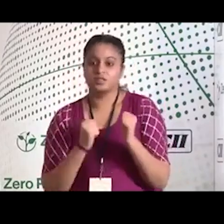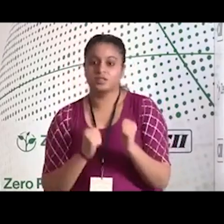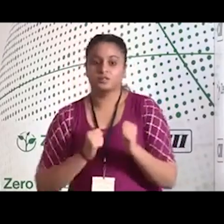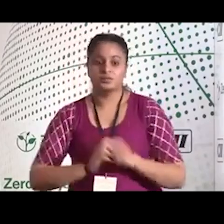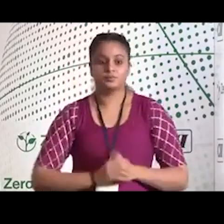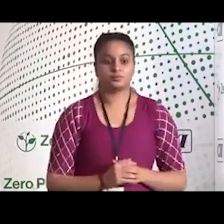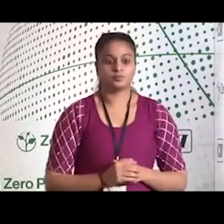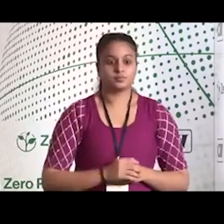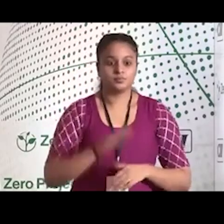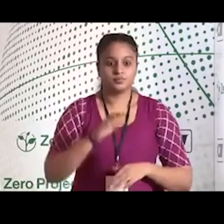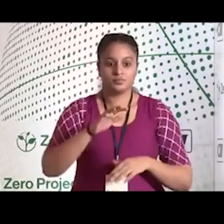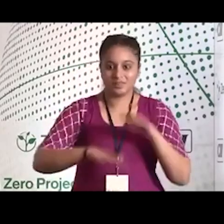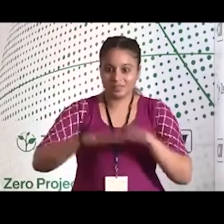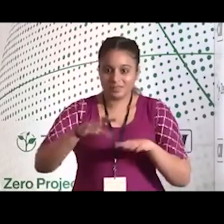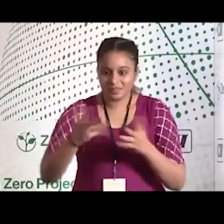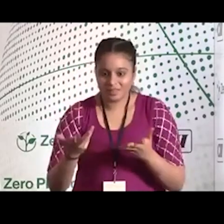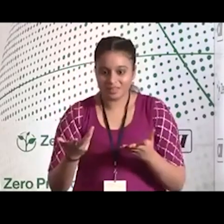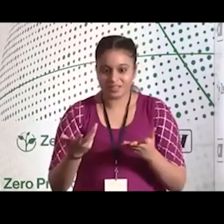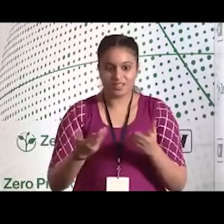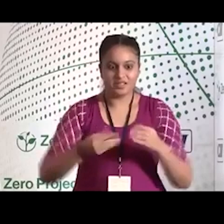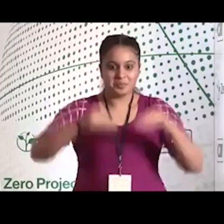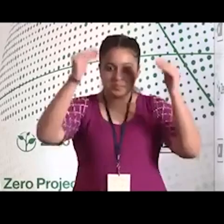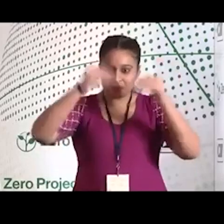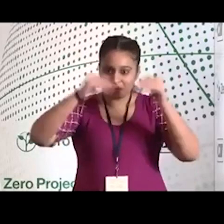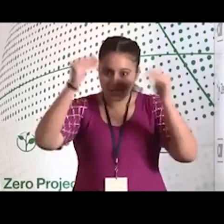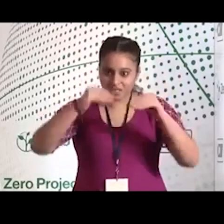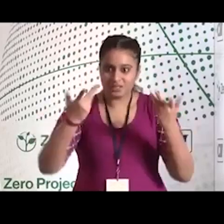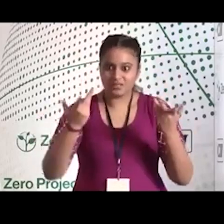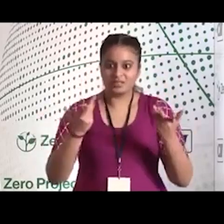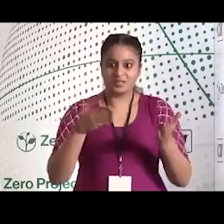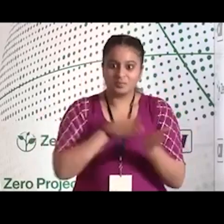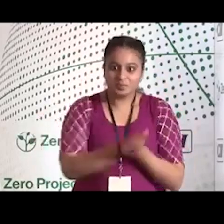climate raised the coffee bodies mean she Saldana